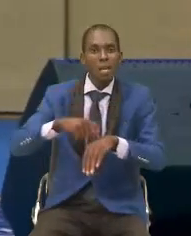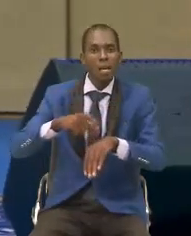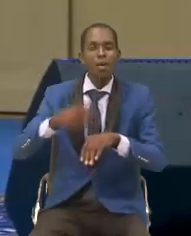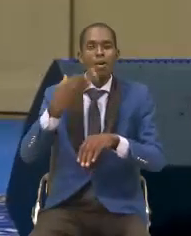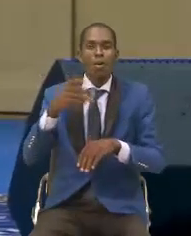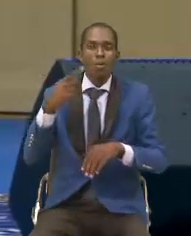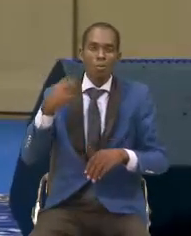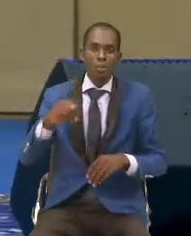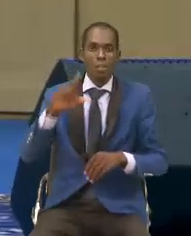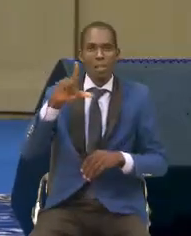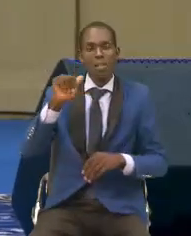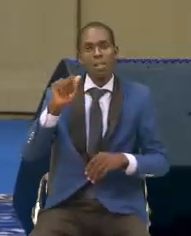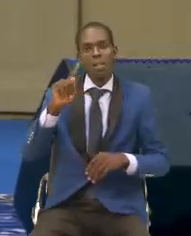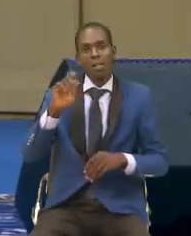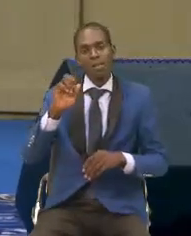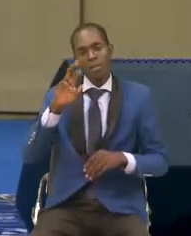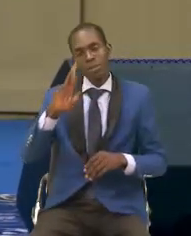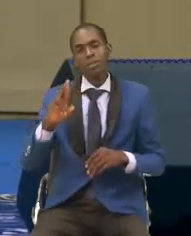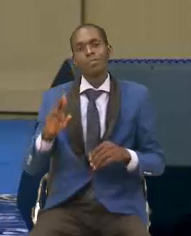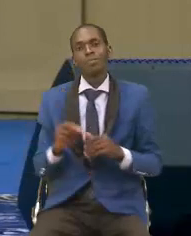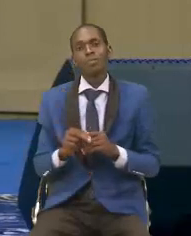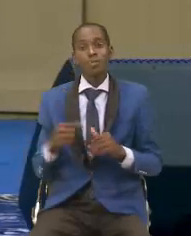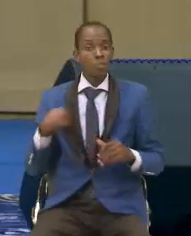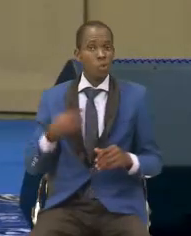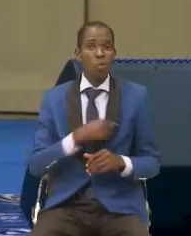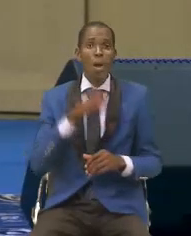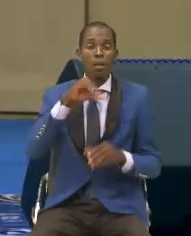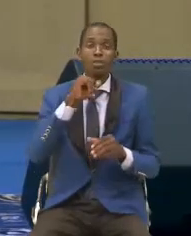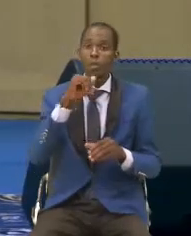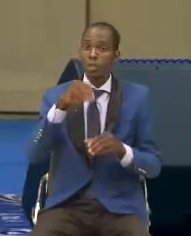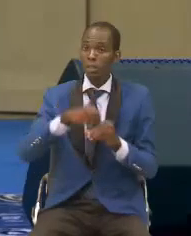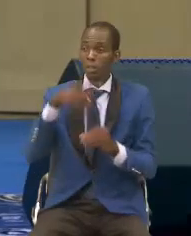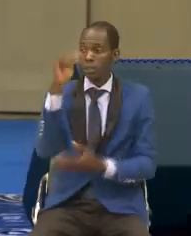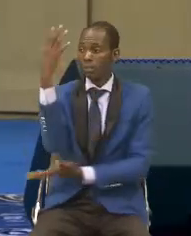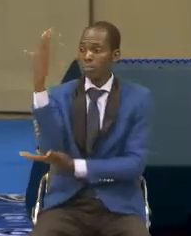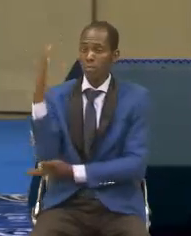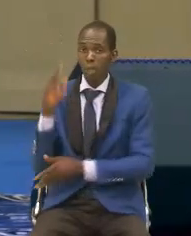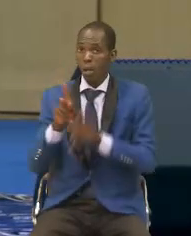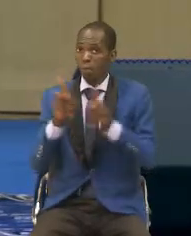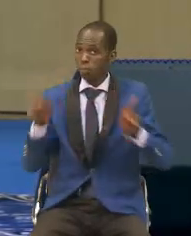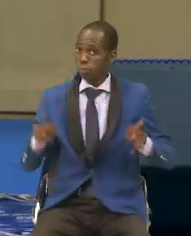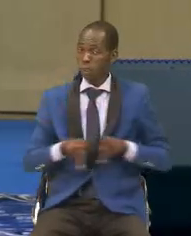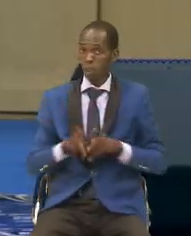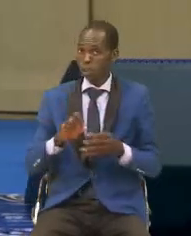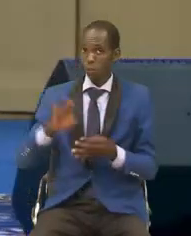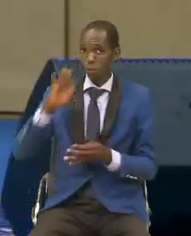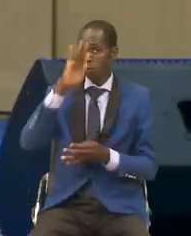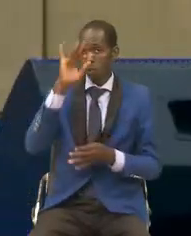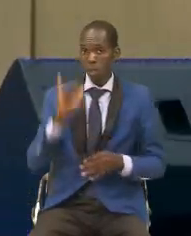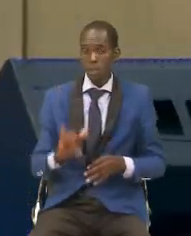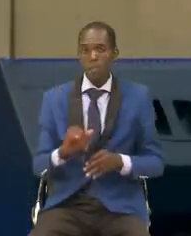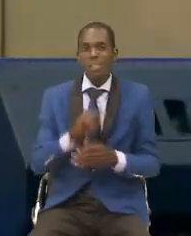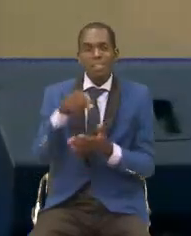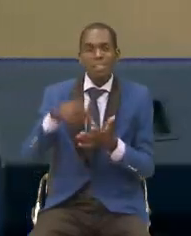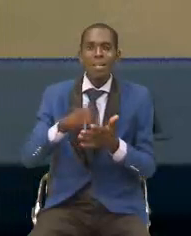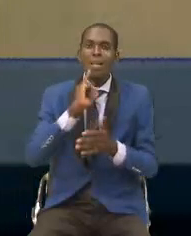the rain in the time of the lottery look at that it was not in the desert spiritually this